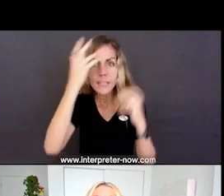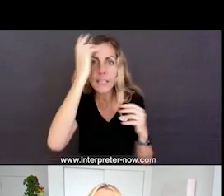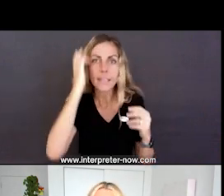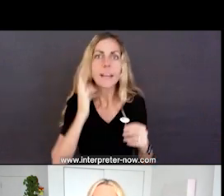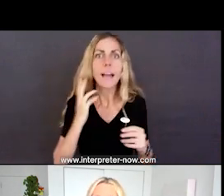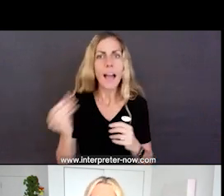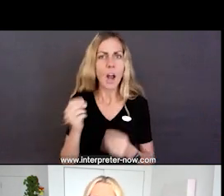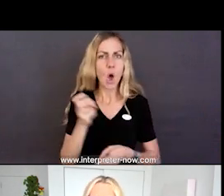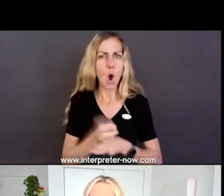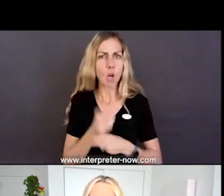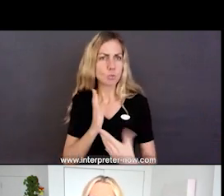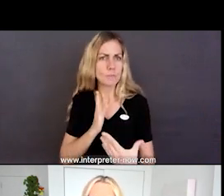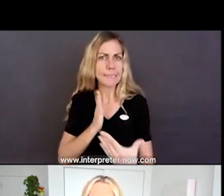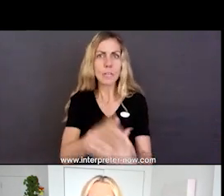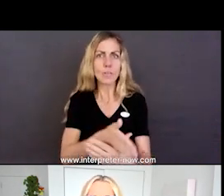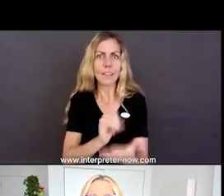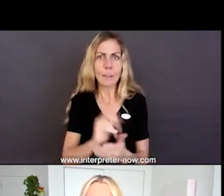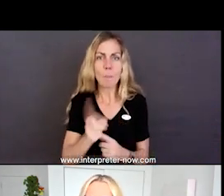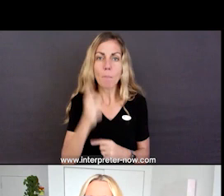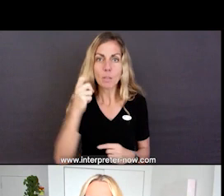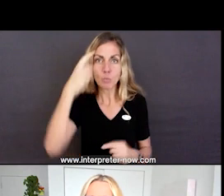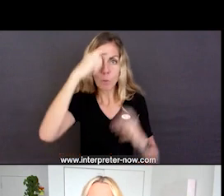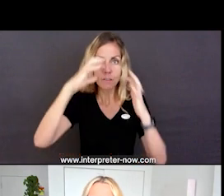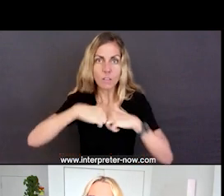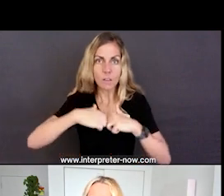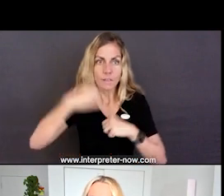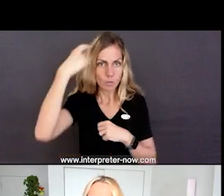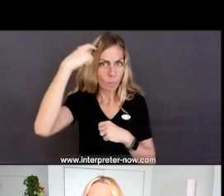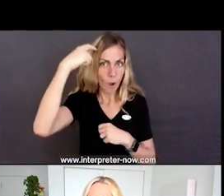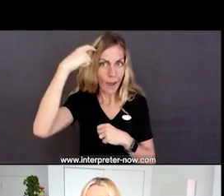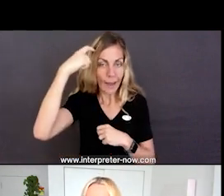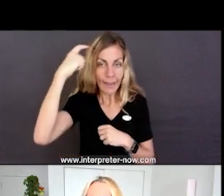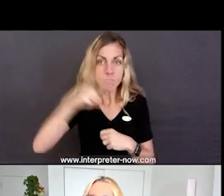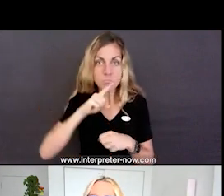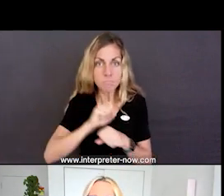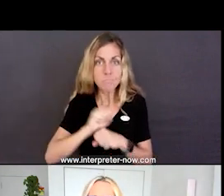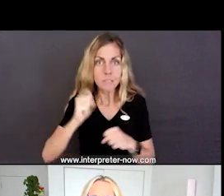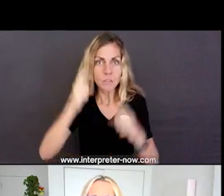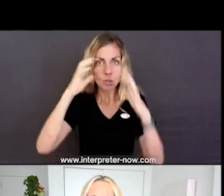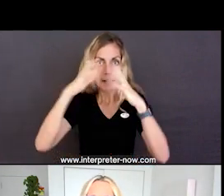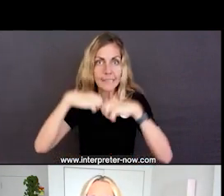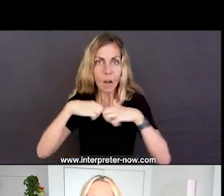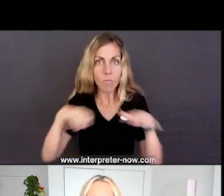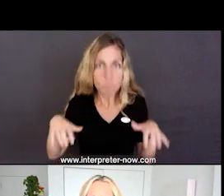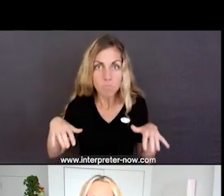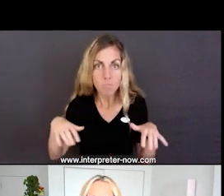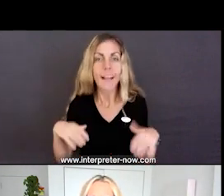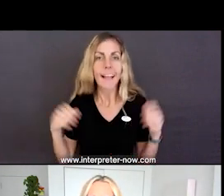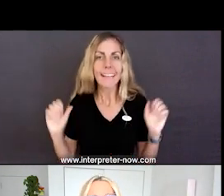It can also make it difficult to intervene in that moment, because your brain is shutting down; your prefrontal cortex is shutting down.